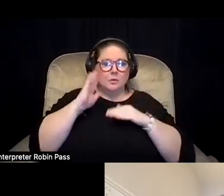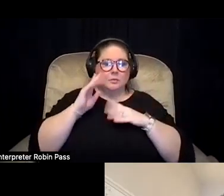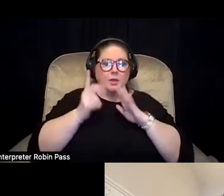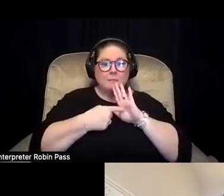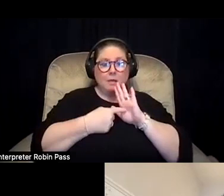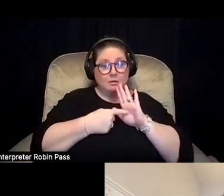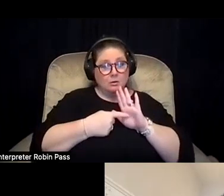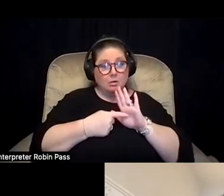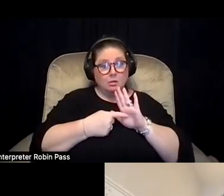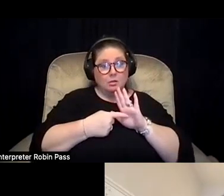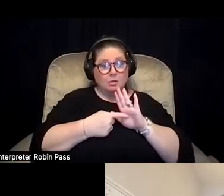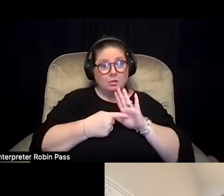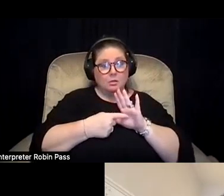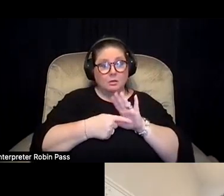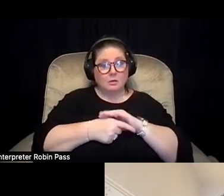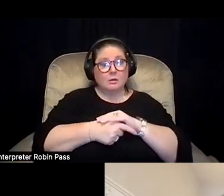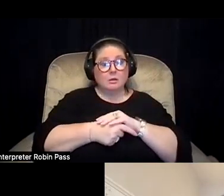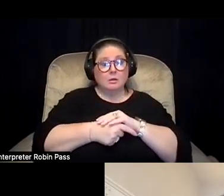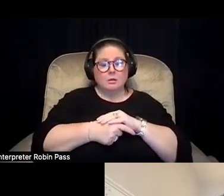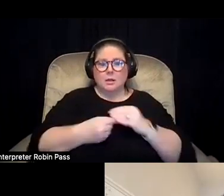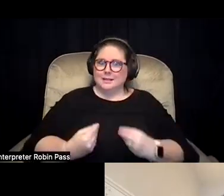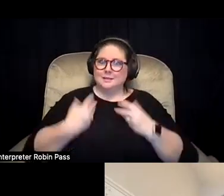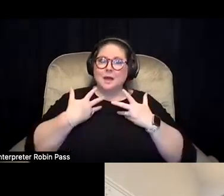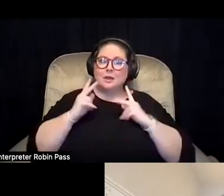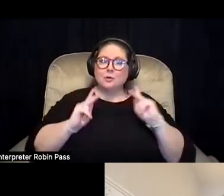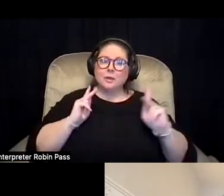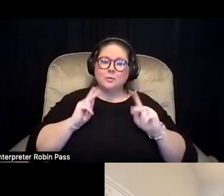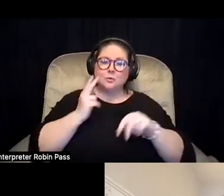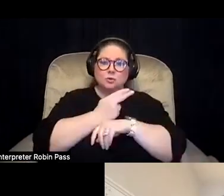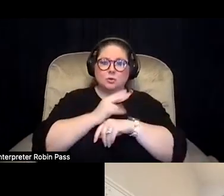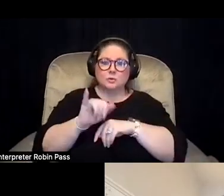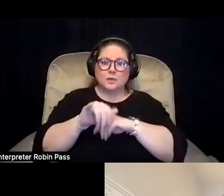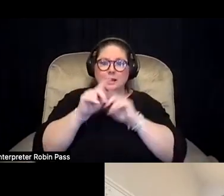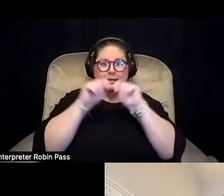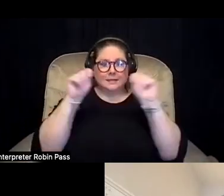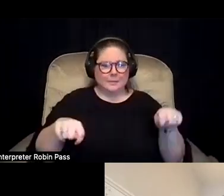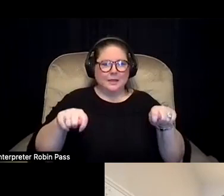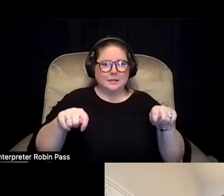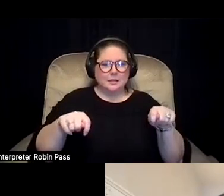or at least exp inspire people to use it as a template to dig into their own local histories